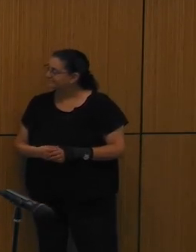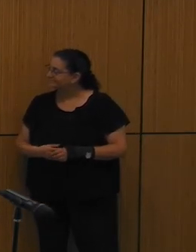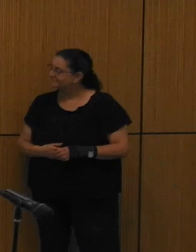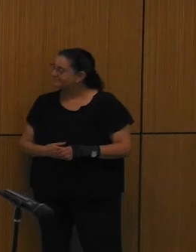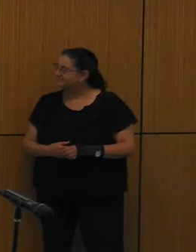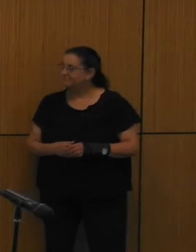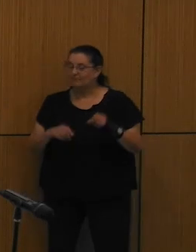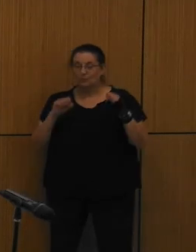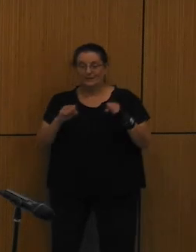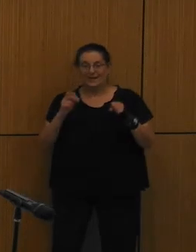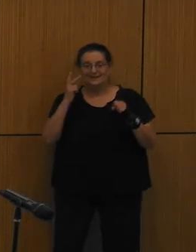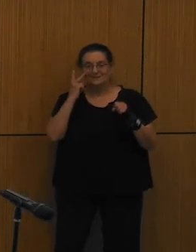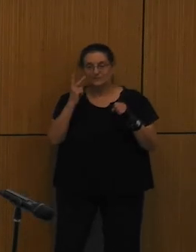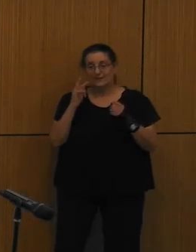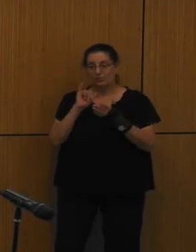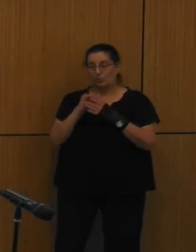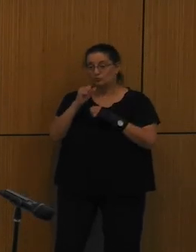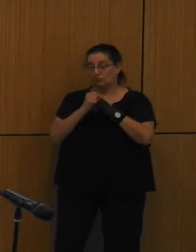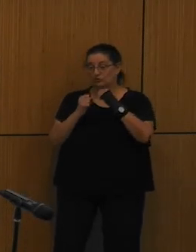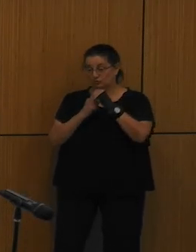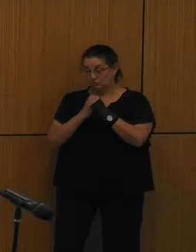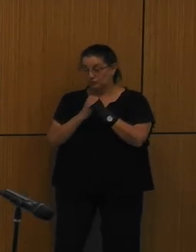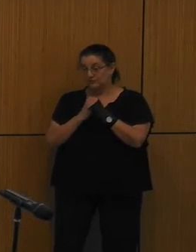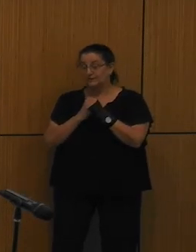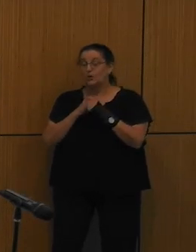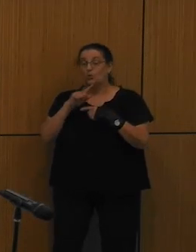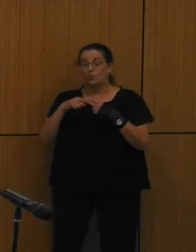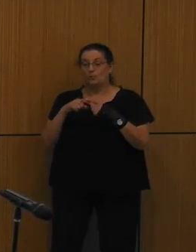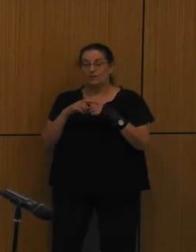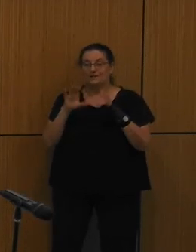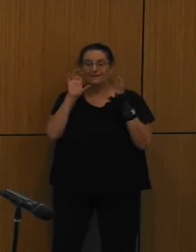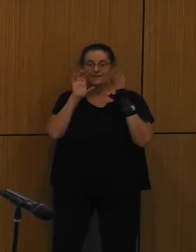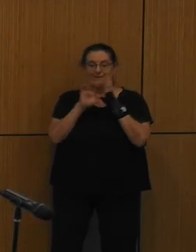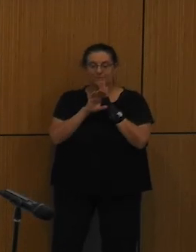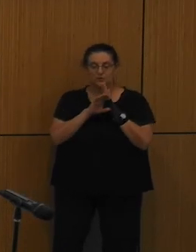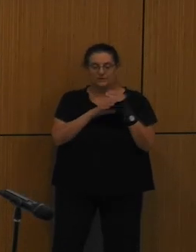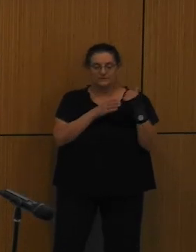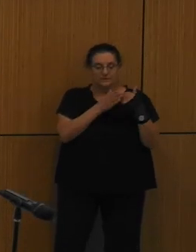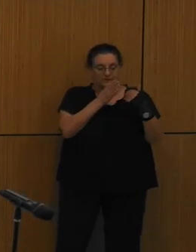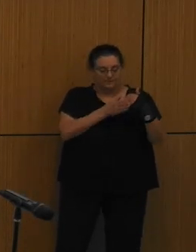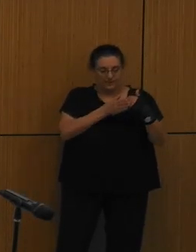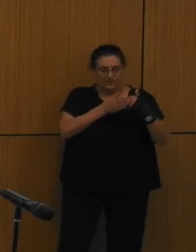that series of structures of images together, like a little flip book. So that's why this kind of looks like it's,